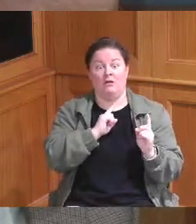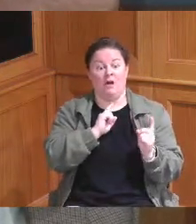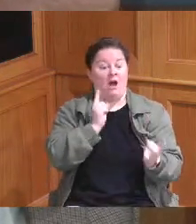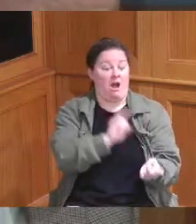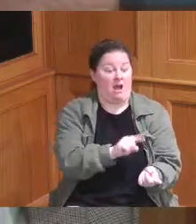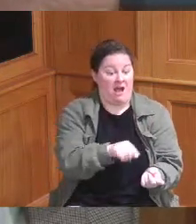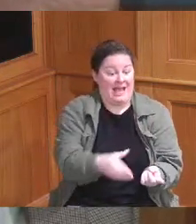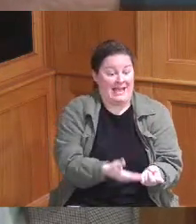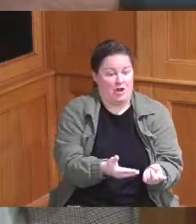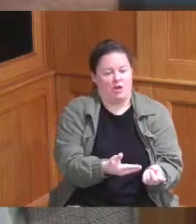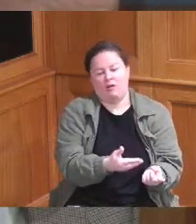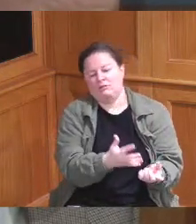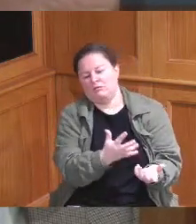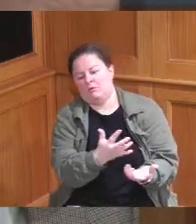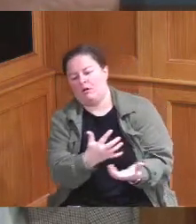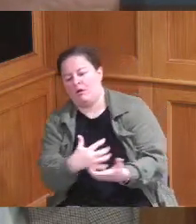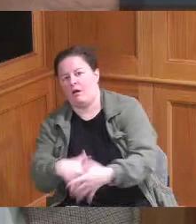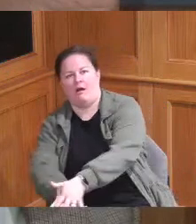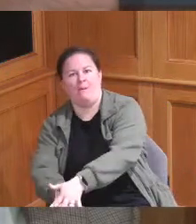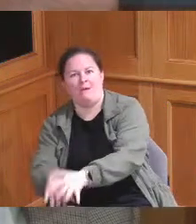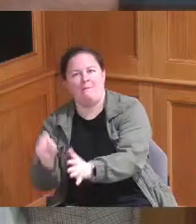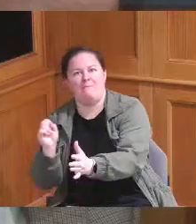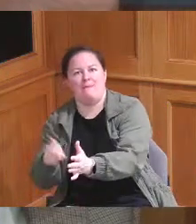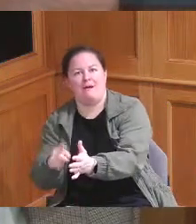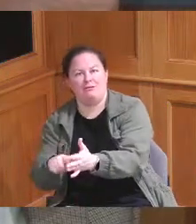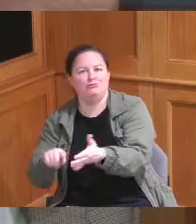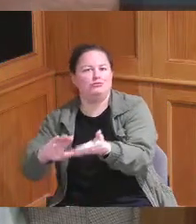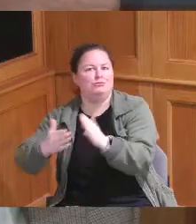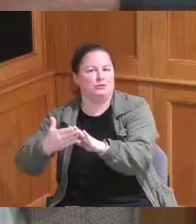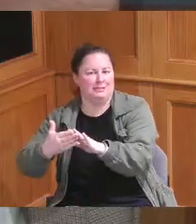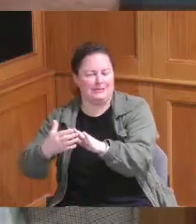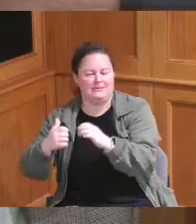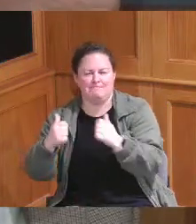the trajectory of what's happening out in the community and I know a ton of people that have